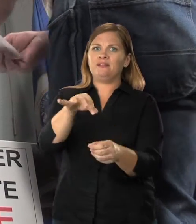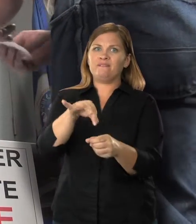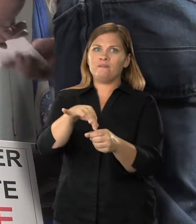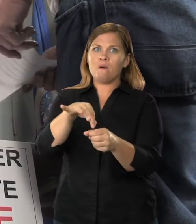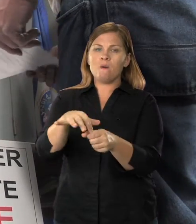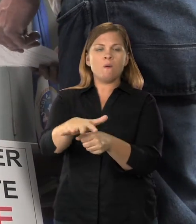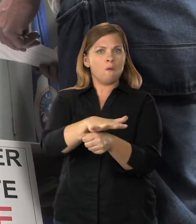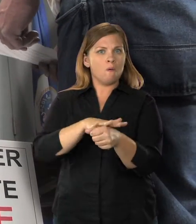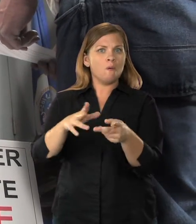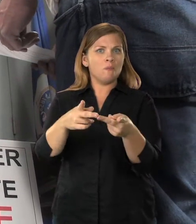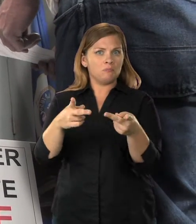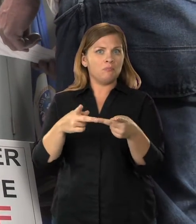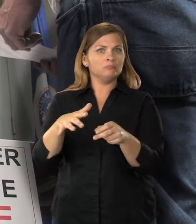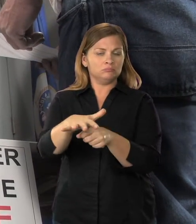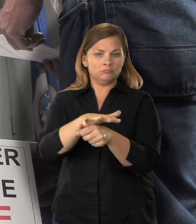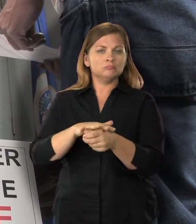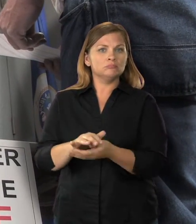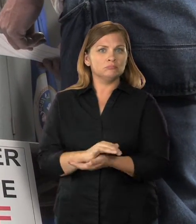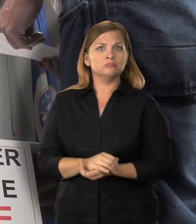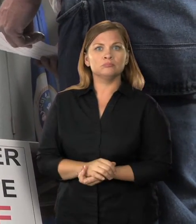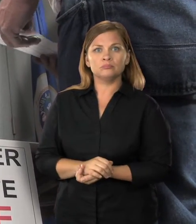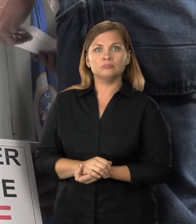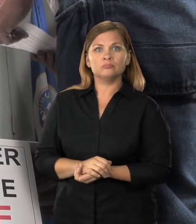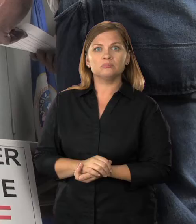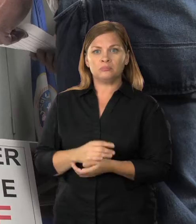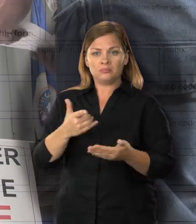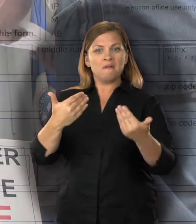Just bring proof of residence with you.